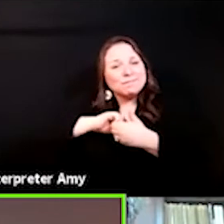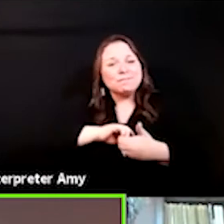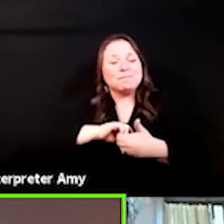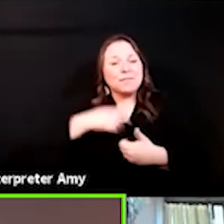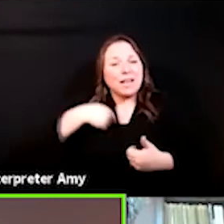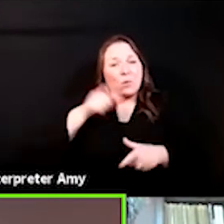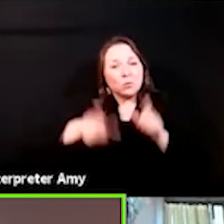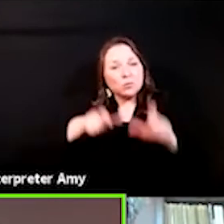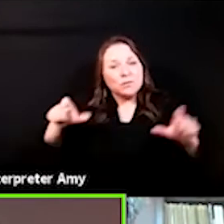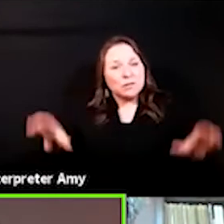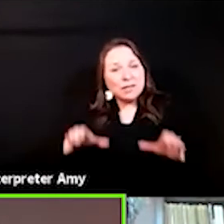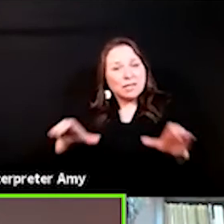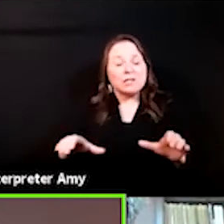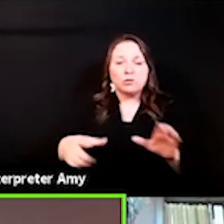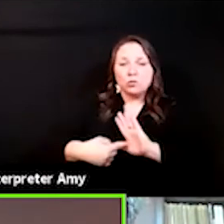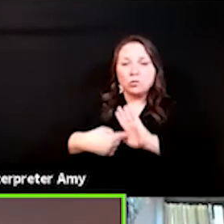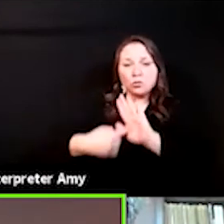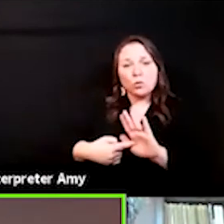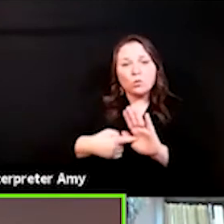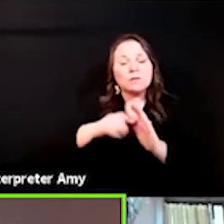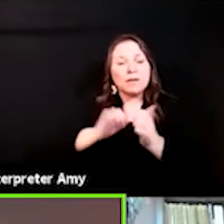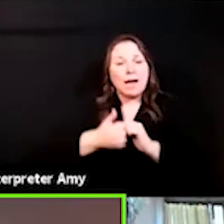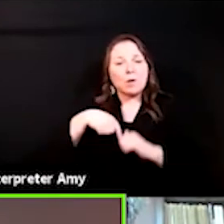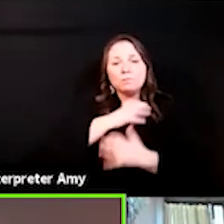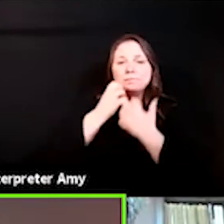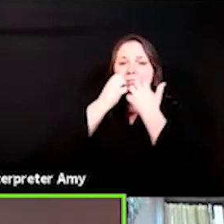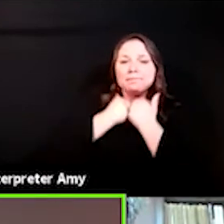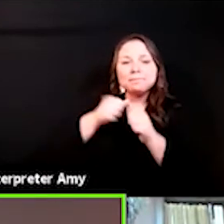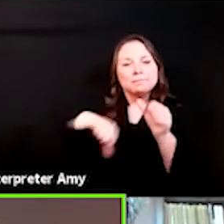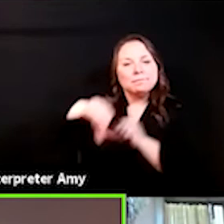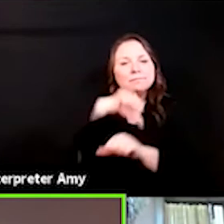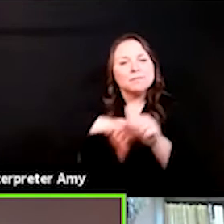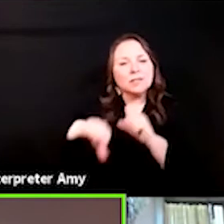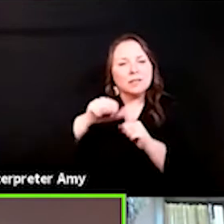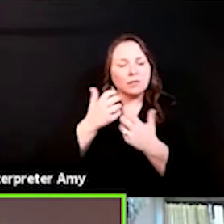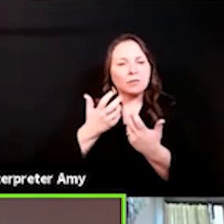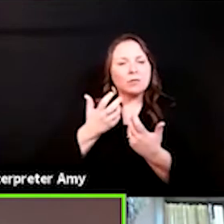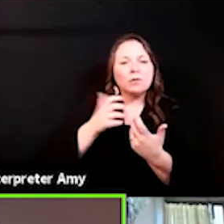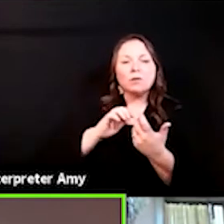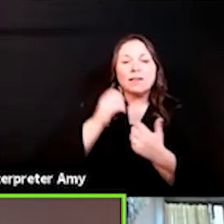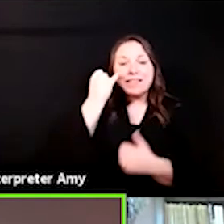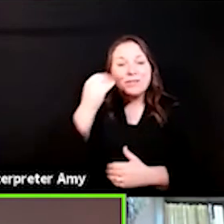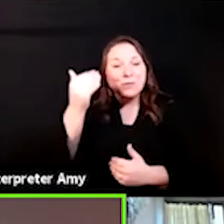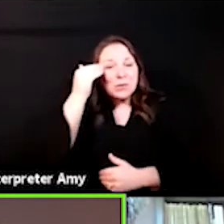INDIVIDUAL ACTIONS SAY A LOT ABOUT THOSE AROUND US AND HOW WE VALUE THE PEOPLE AROUND US, WHETHER WE KNOW THEM OR NOT,